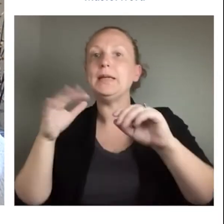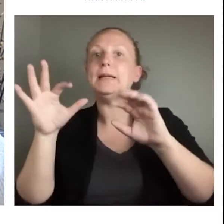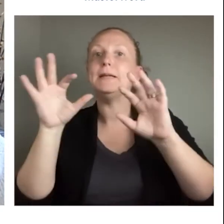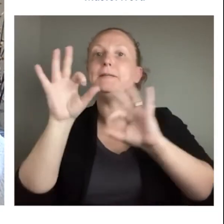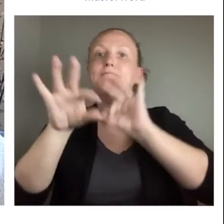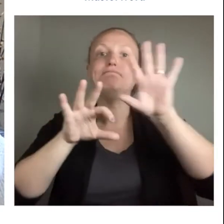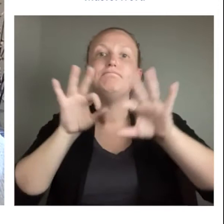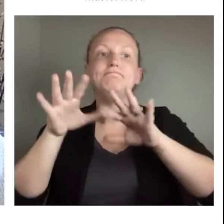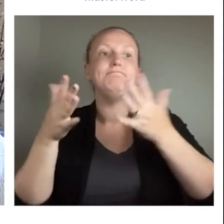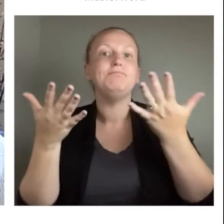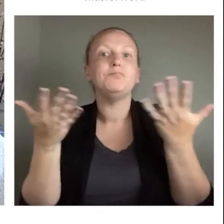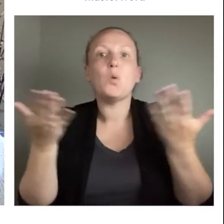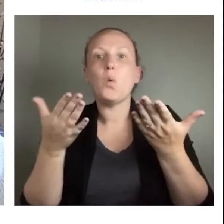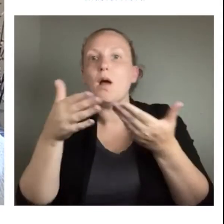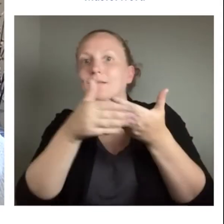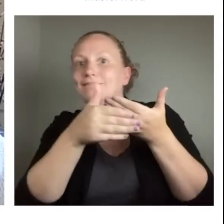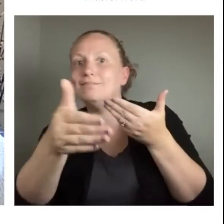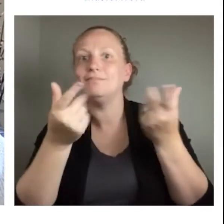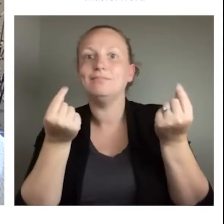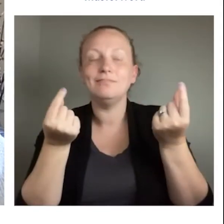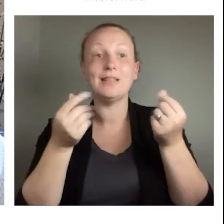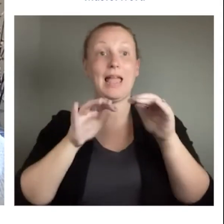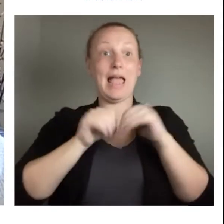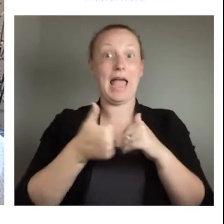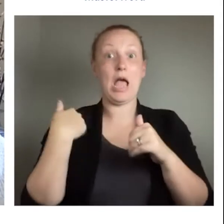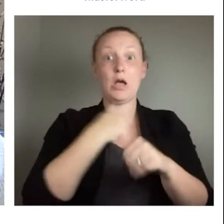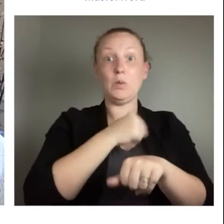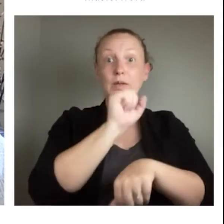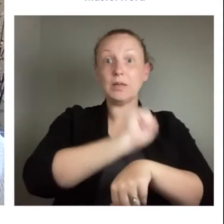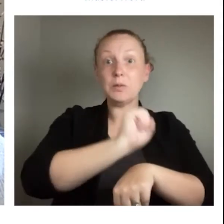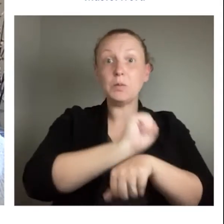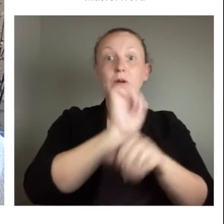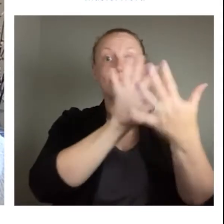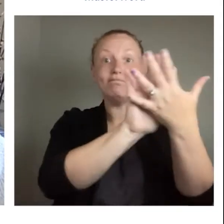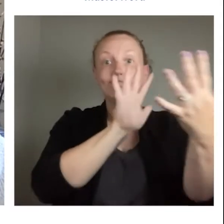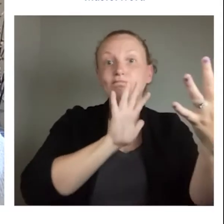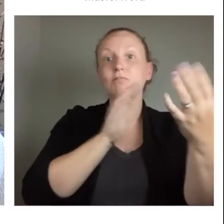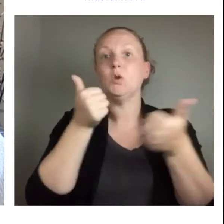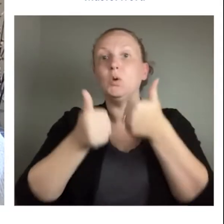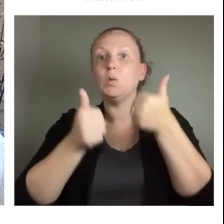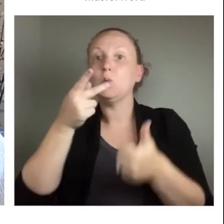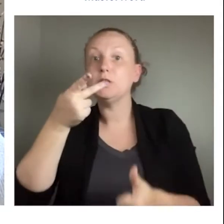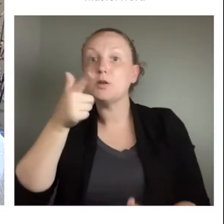you work remotely? How the virtual platforms are aligned and what type of equipment we